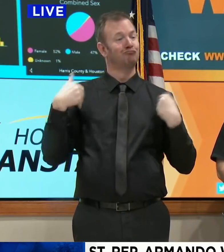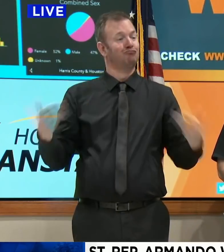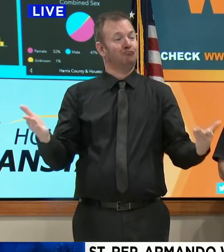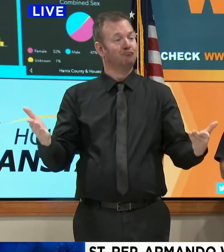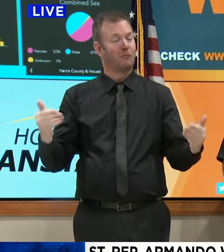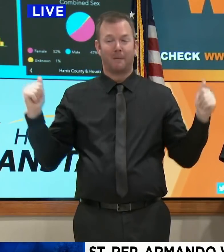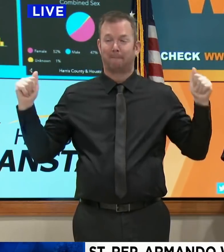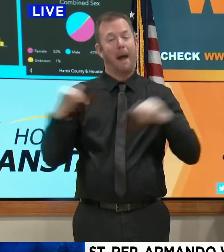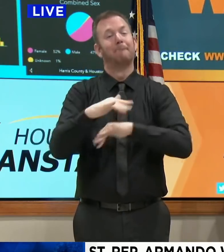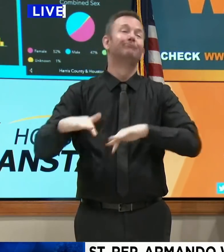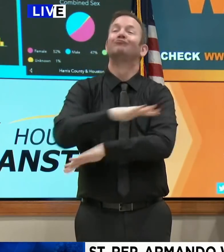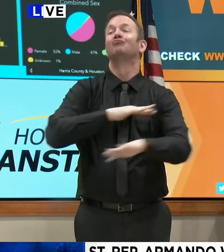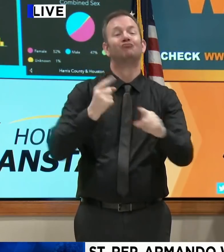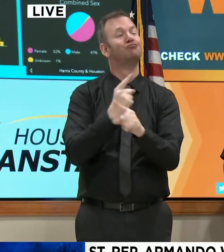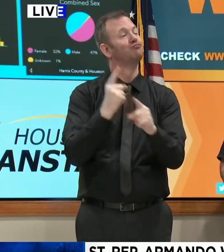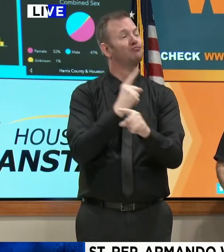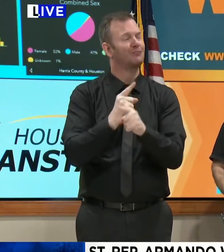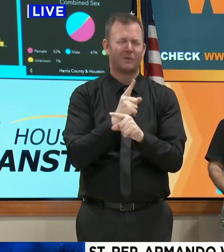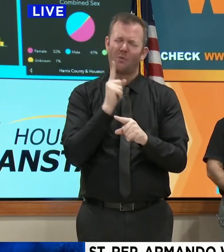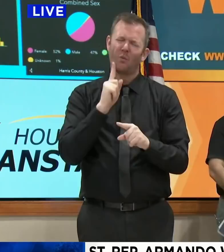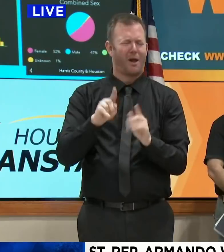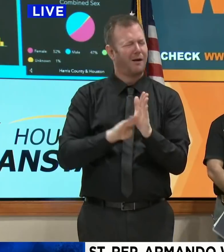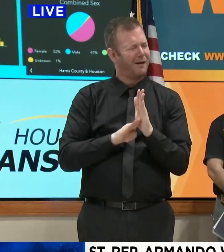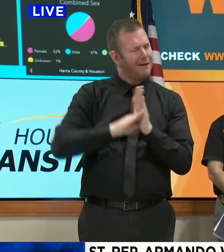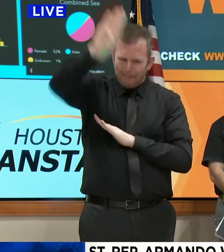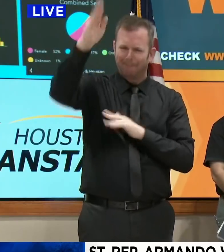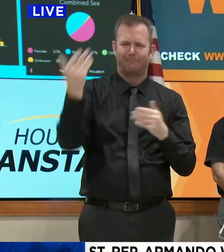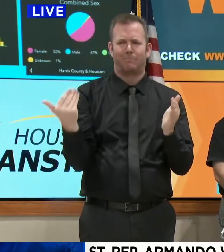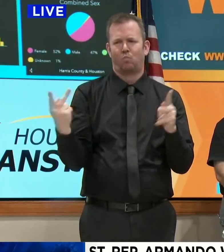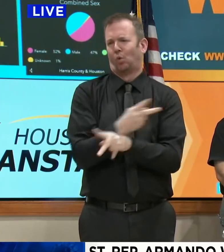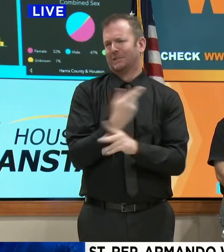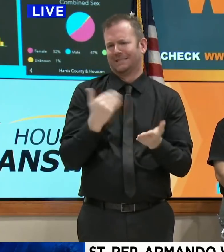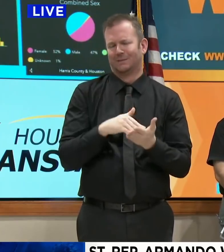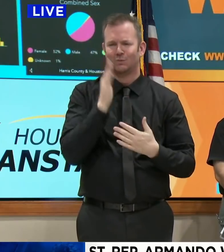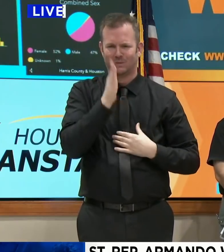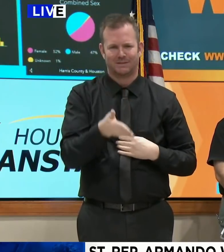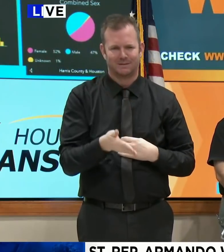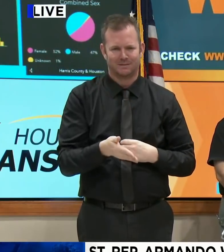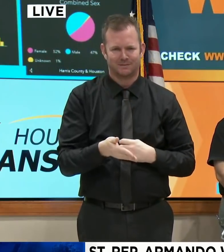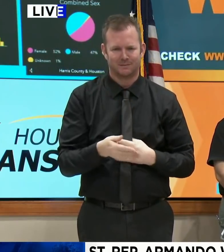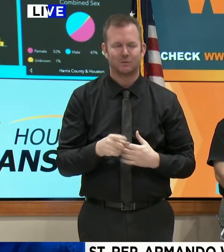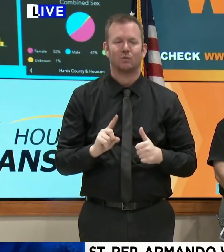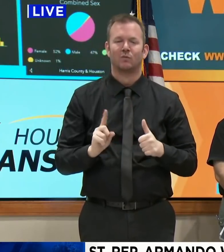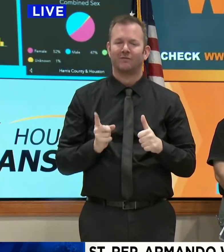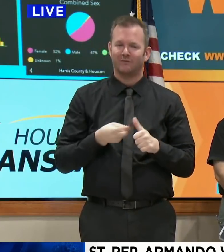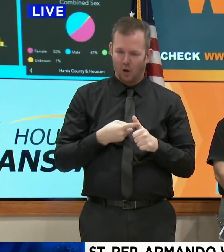the contagion doesn’t happen but. but. The minute we come back The minute we come back together it will rise